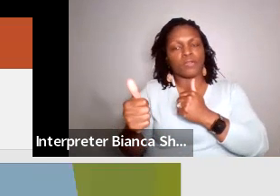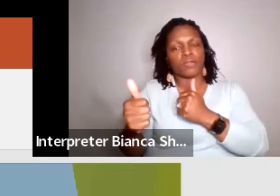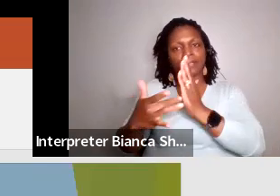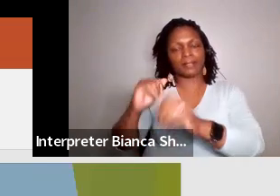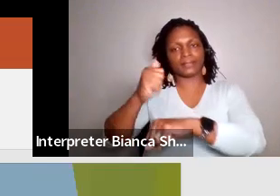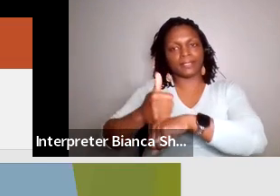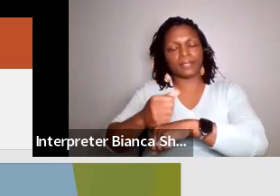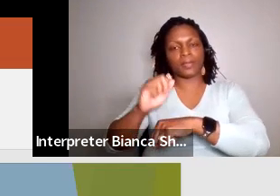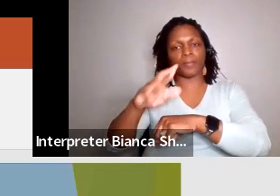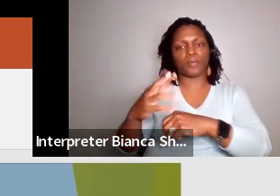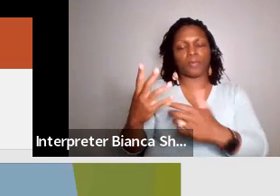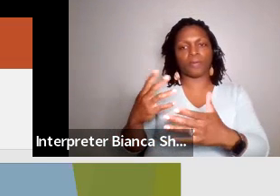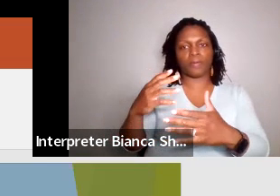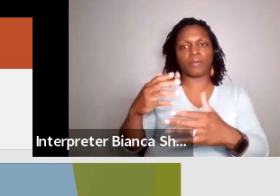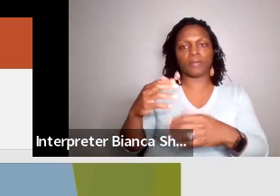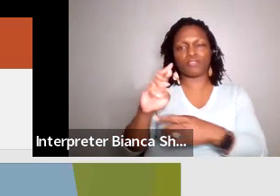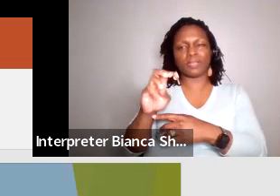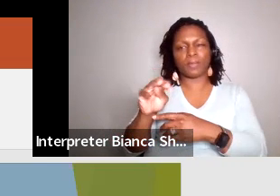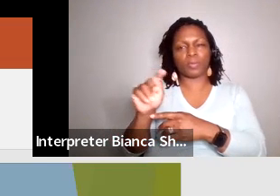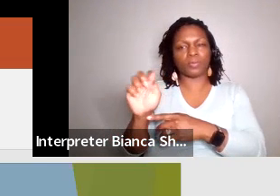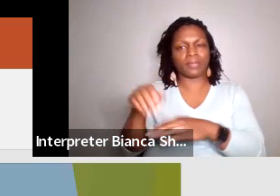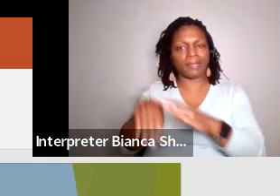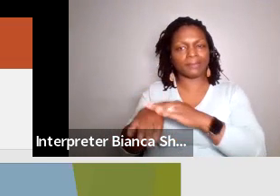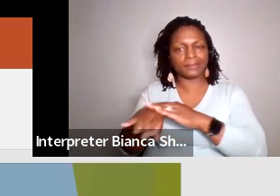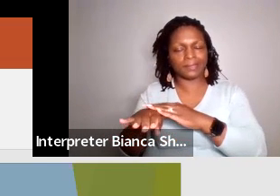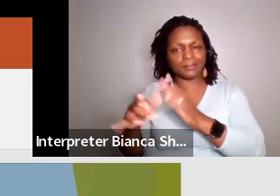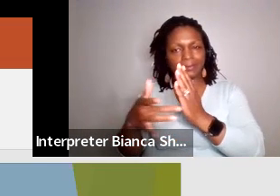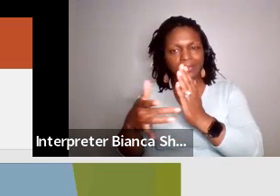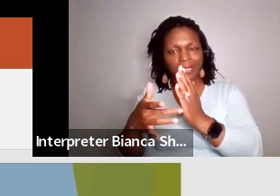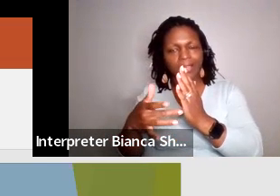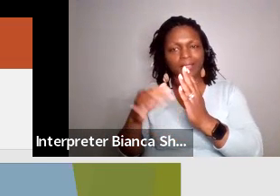We know that that is a barrier and so we'll be rolling that out.